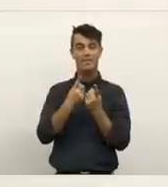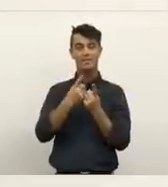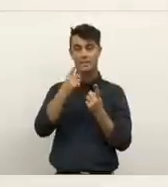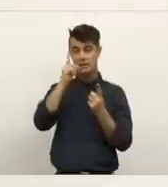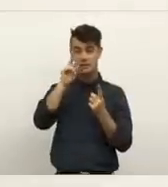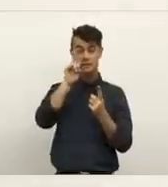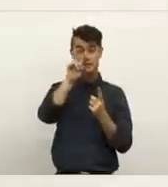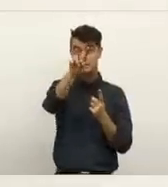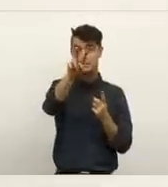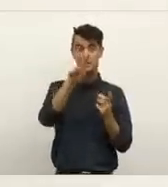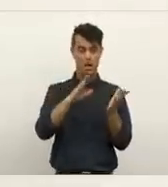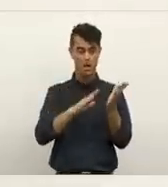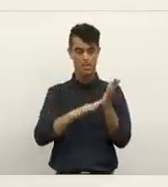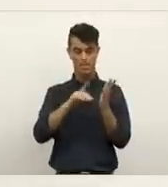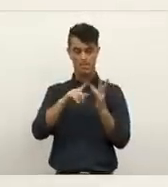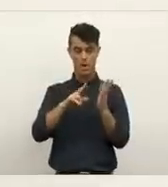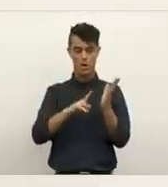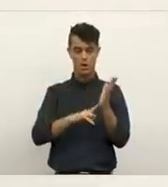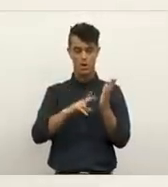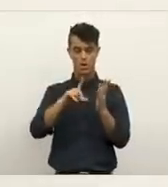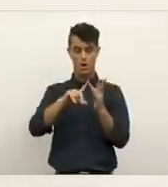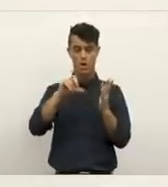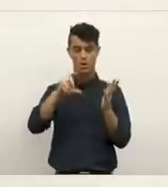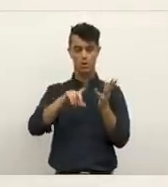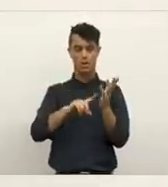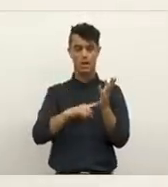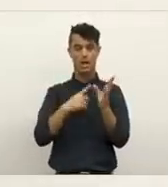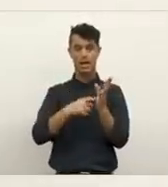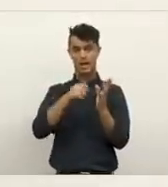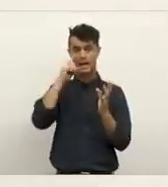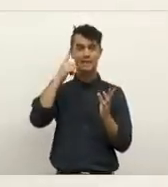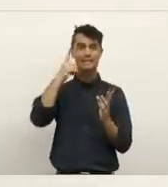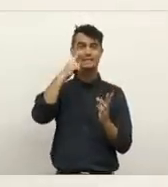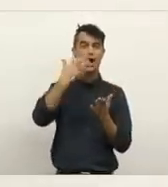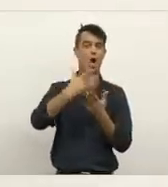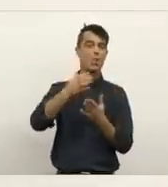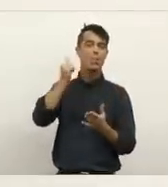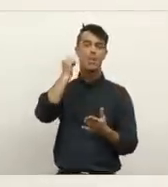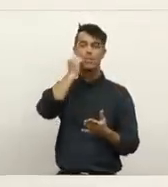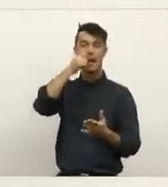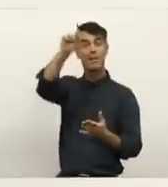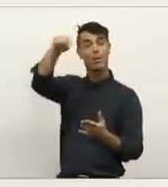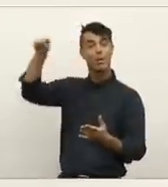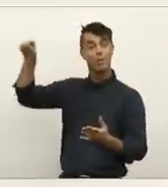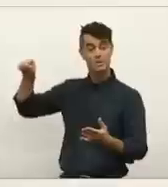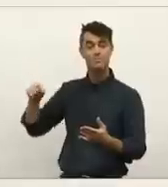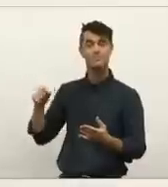or the blackboard at school. And then when I got to high school, I had access to a laptop.